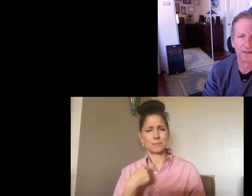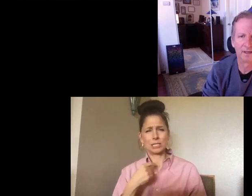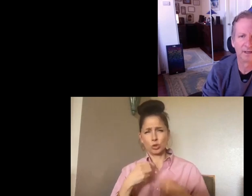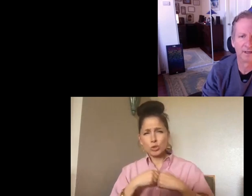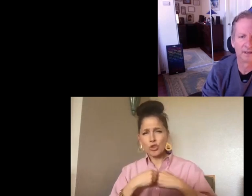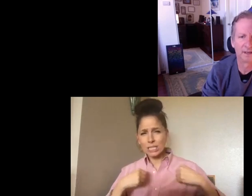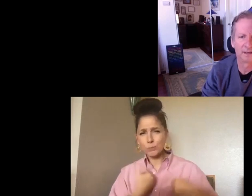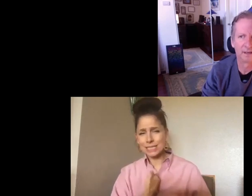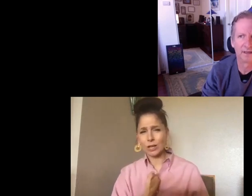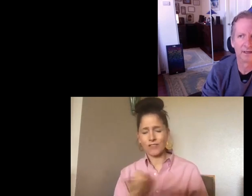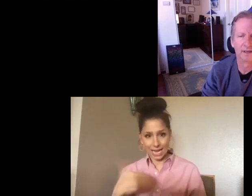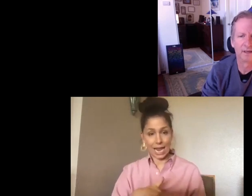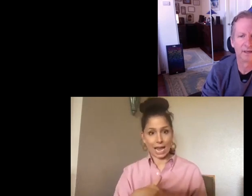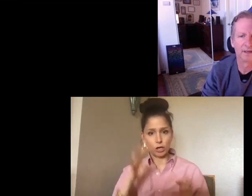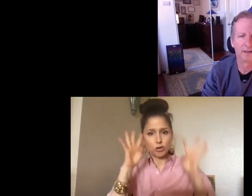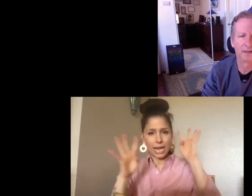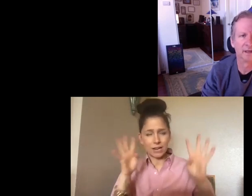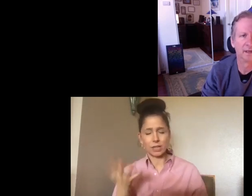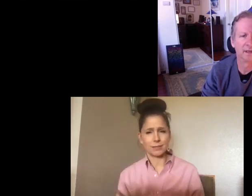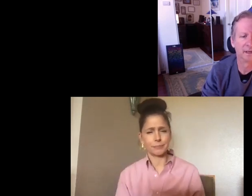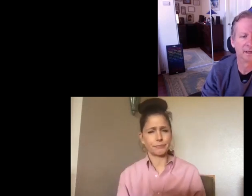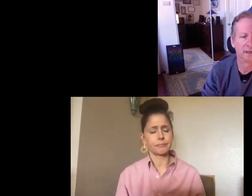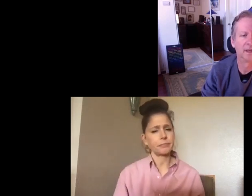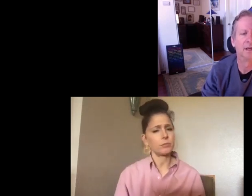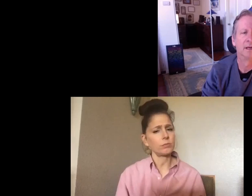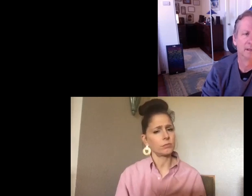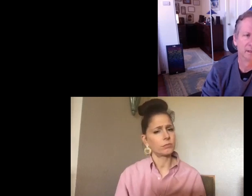good for me to stretch myself, and to be creative like that.